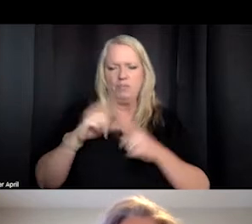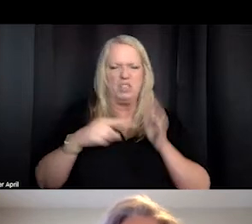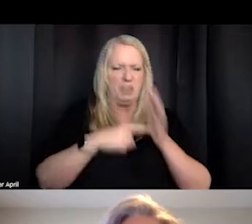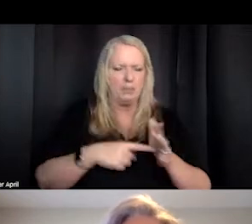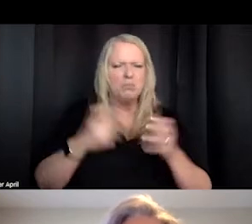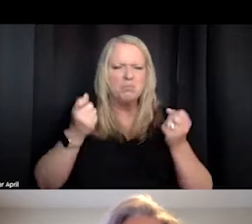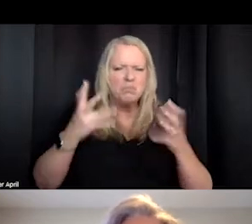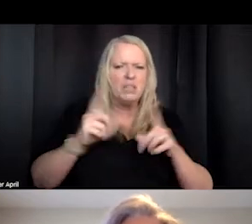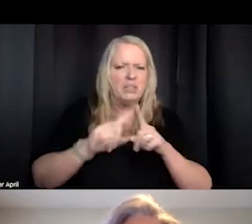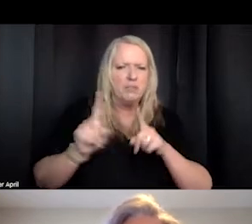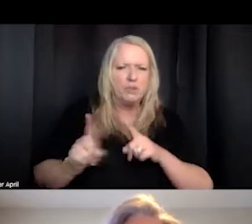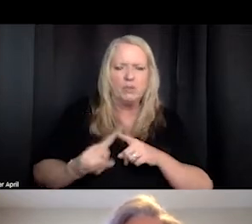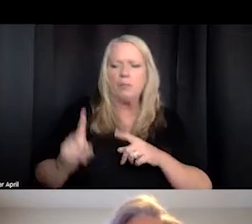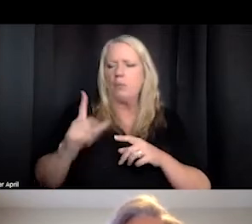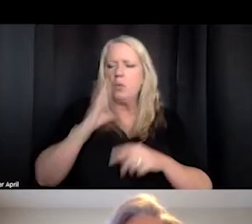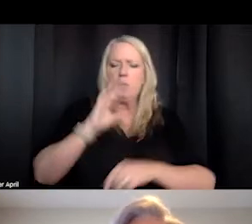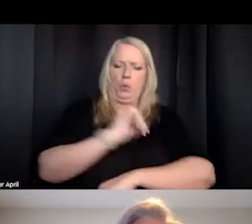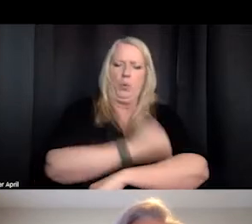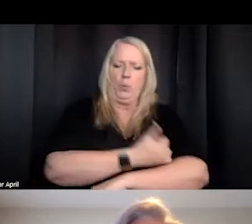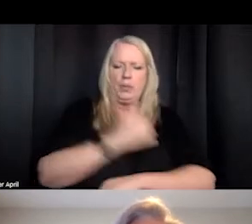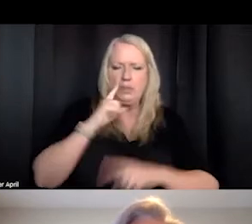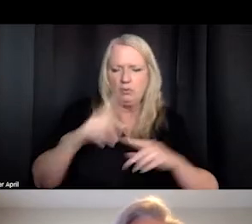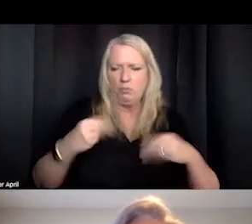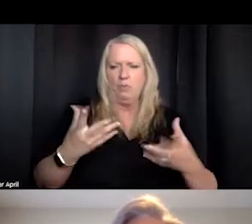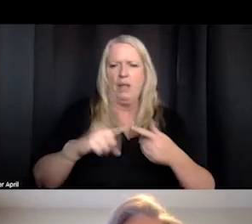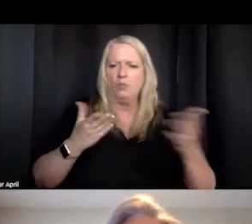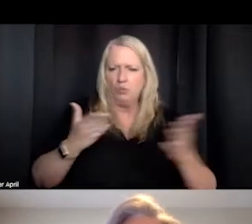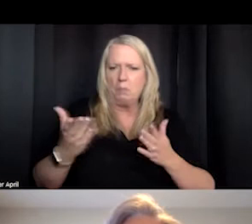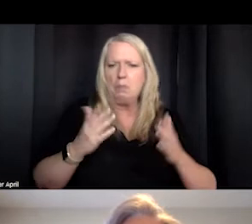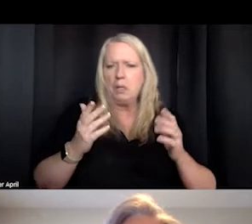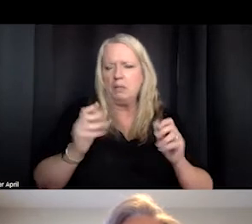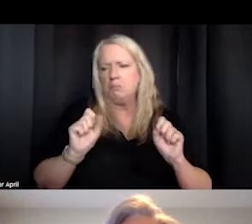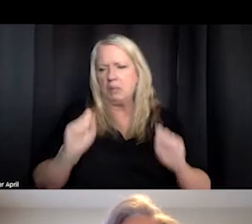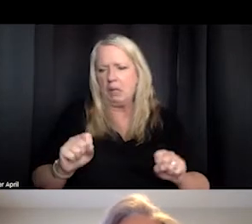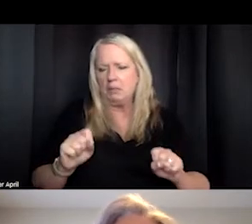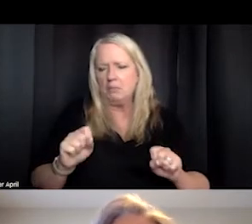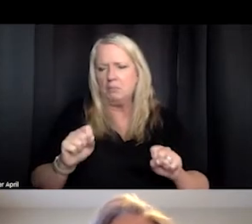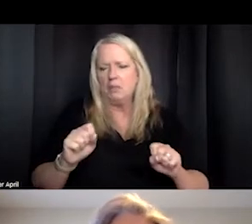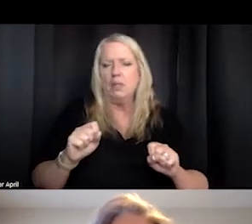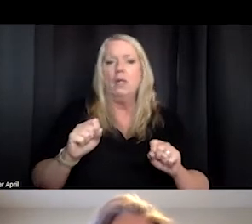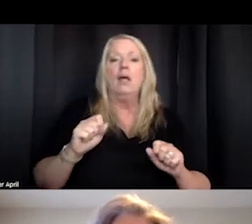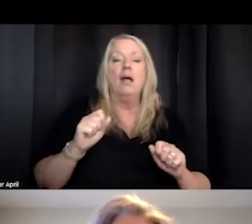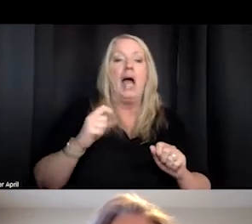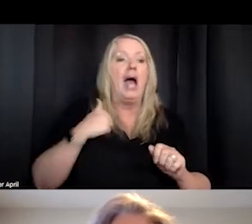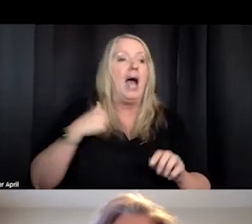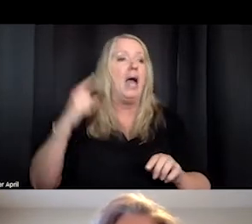DIFFERENT MEDICAID AUTHORITIES TO SERVICES. CAN BE PROVIDED TO. BUT ACTUALLY, HEARD SOME FOLKS REFER